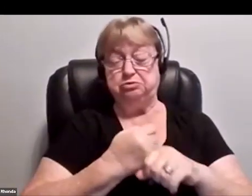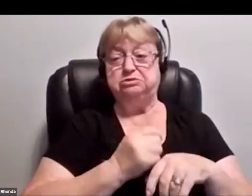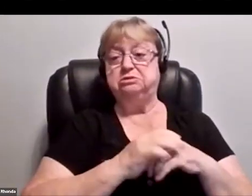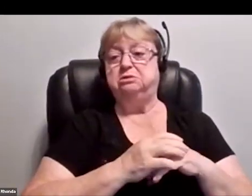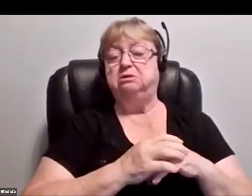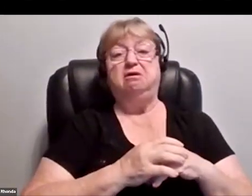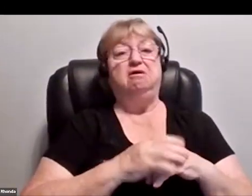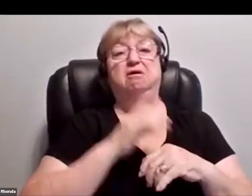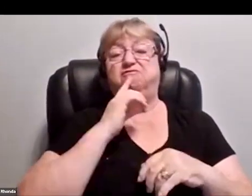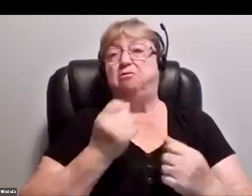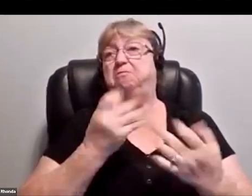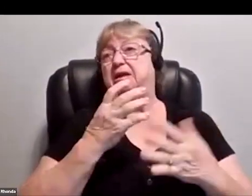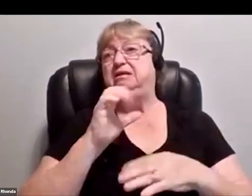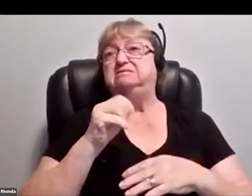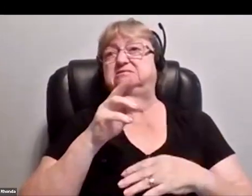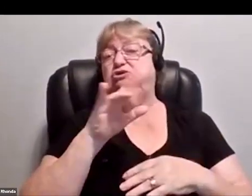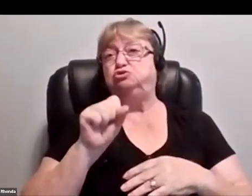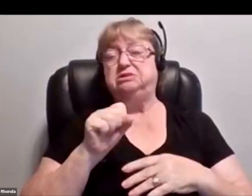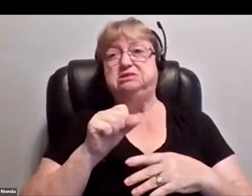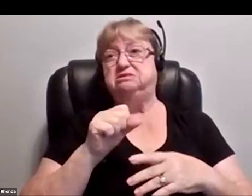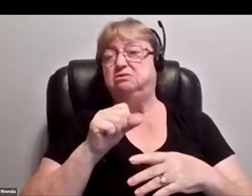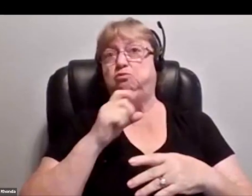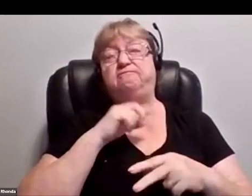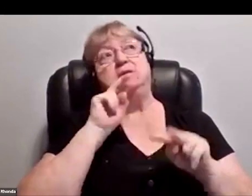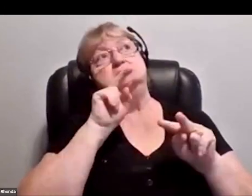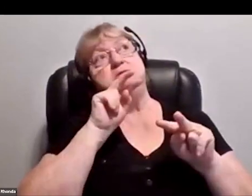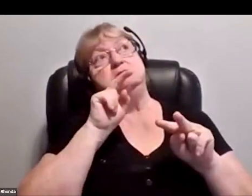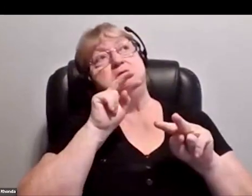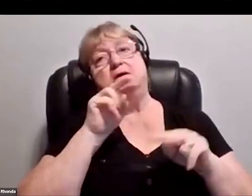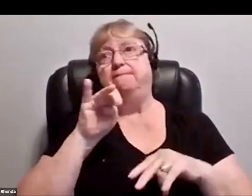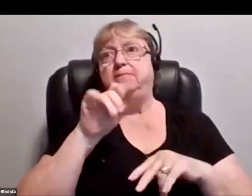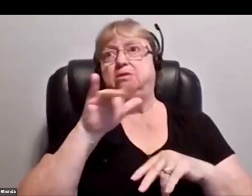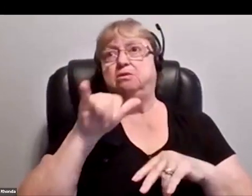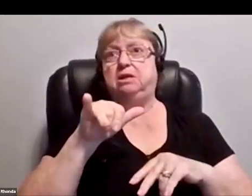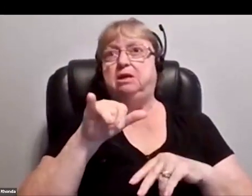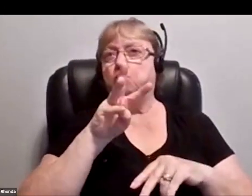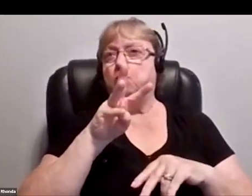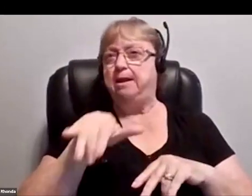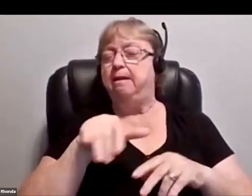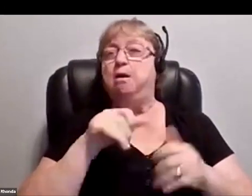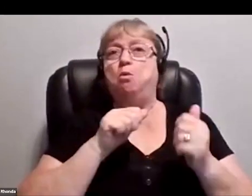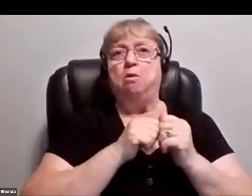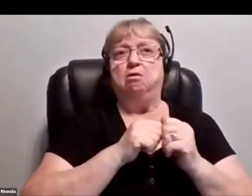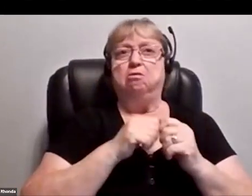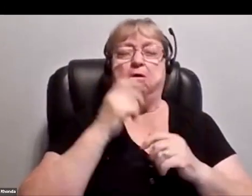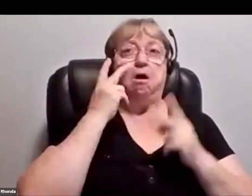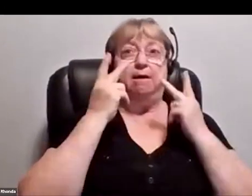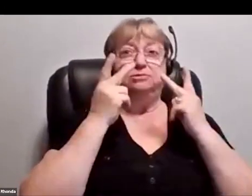we've been able to observe our Milky Way with optical radiation, optical light, what you can see with your eyes.